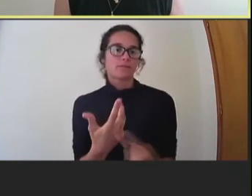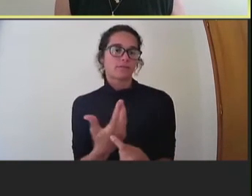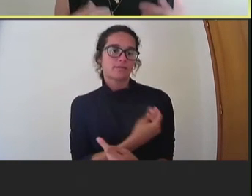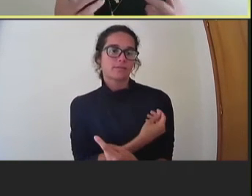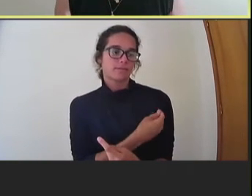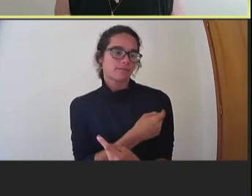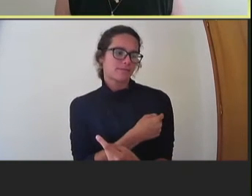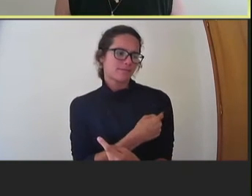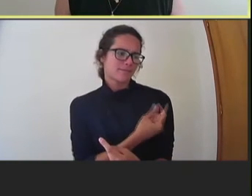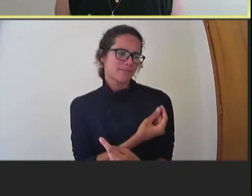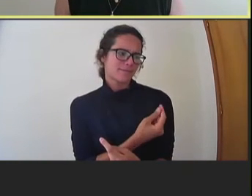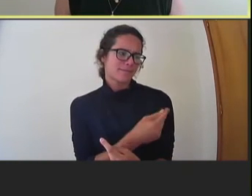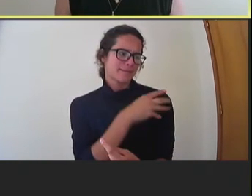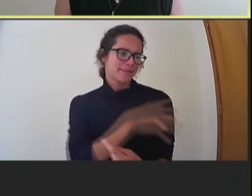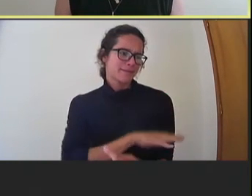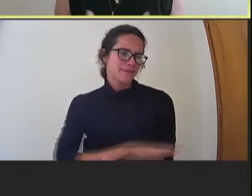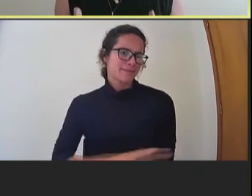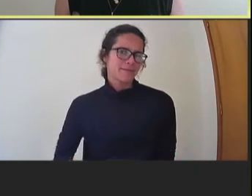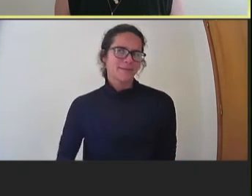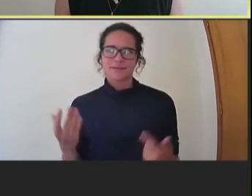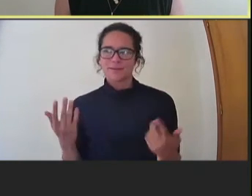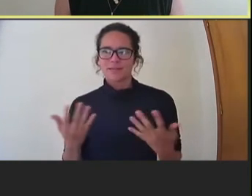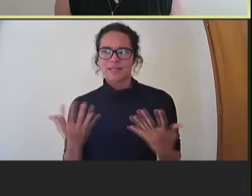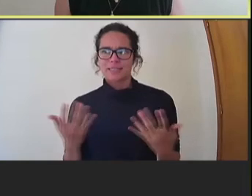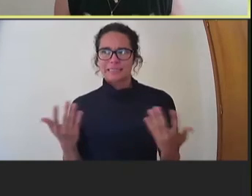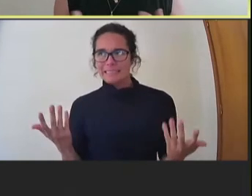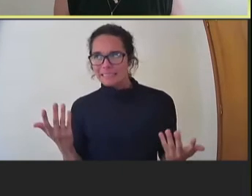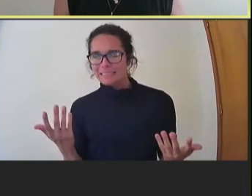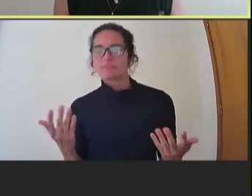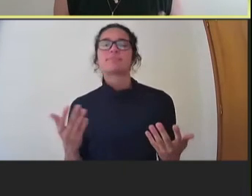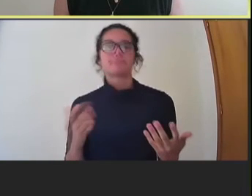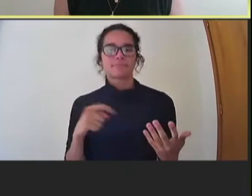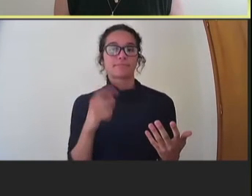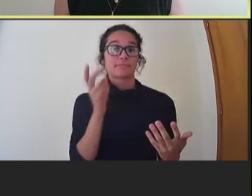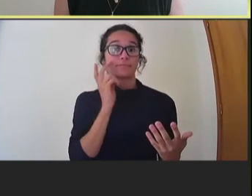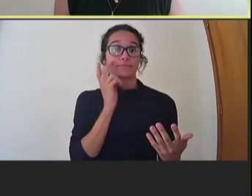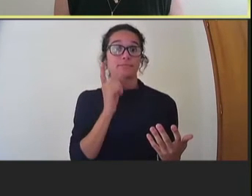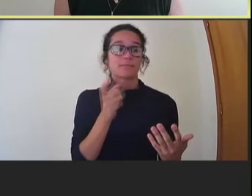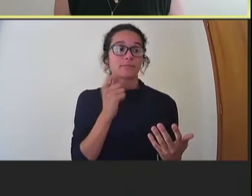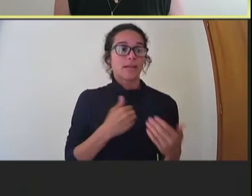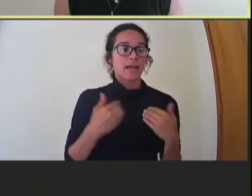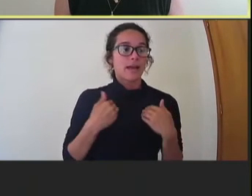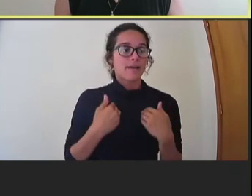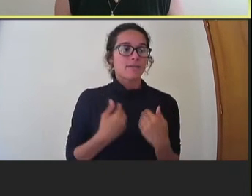And we see that when you have a really robust and successful and high rates of seasonal